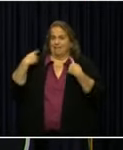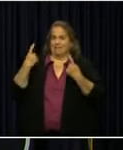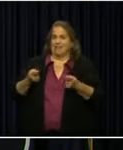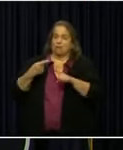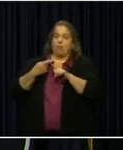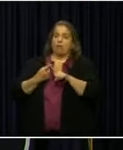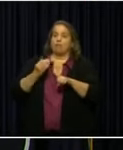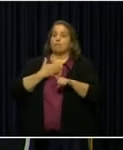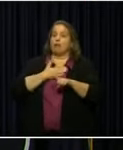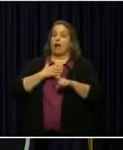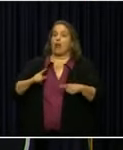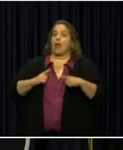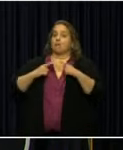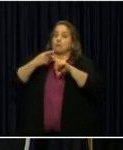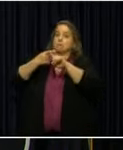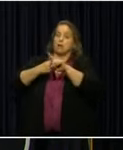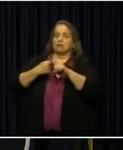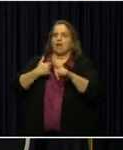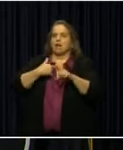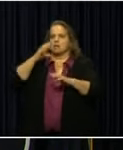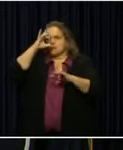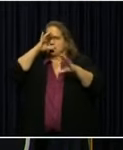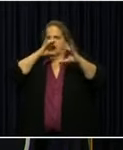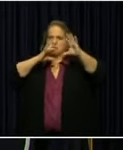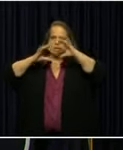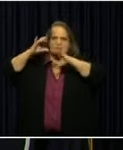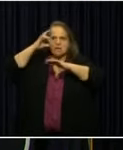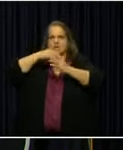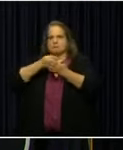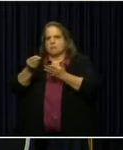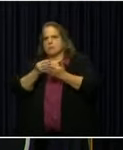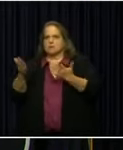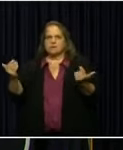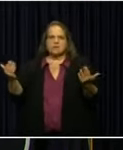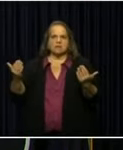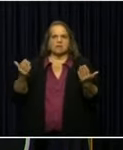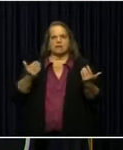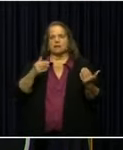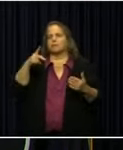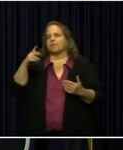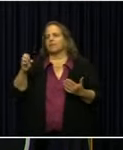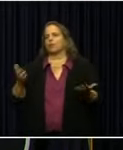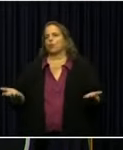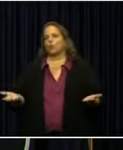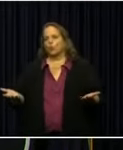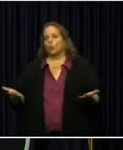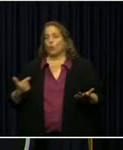WE HAVE TO MAKE SURE WE KEEP BOTH THE HEALTH CARE WORKERS AND THE PATIENT SAFE, AND THE PERSONAL PROTECTIVE EQUIPMENT